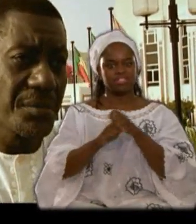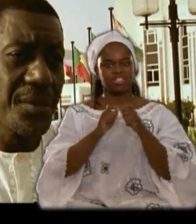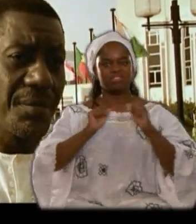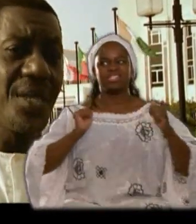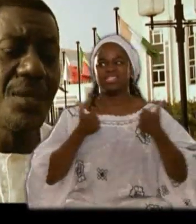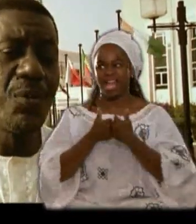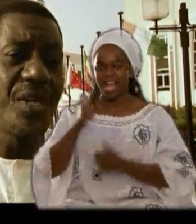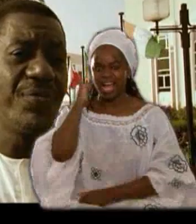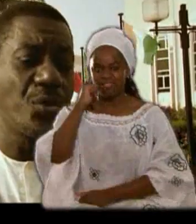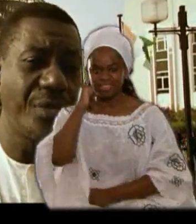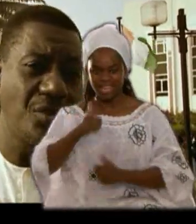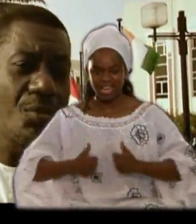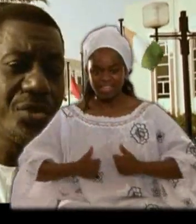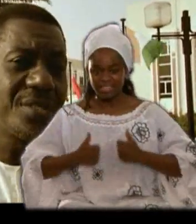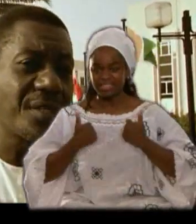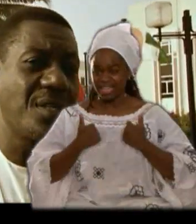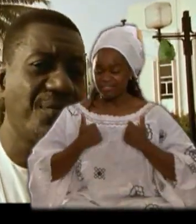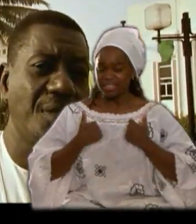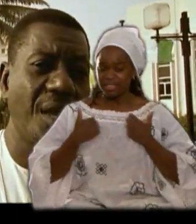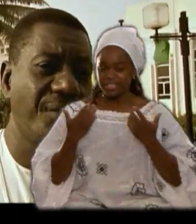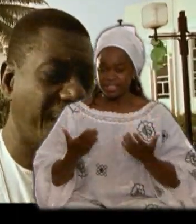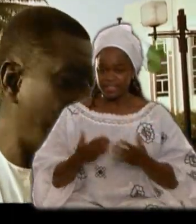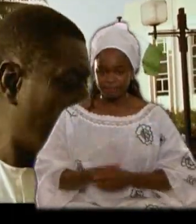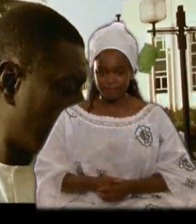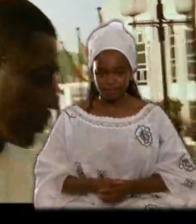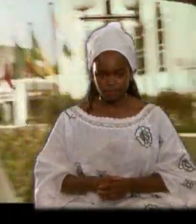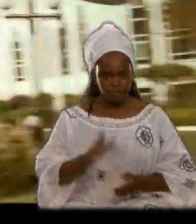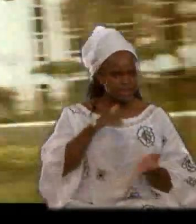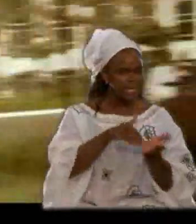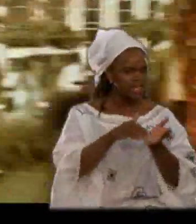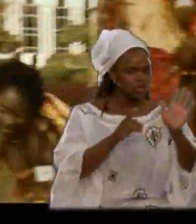but they can have difficulty overcoming certain challenges in everyday life, uhhh.